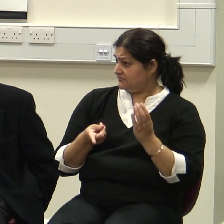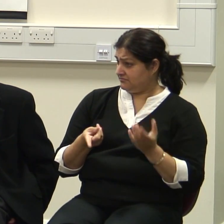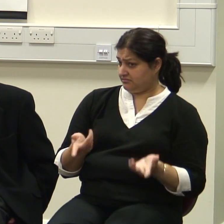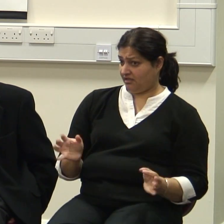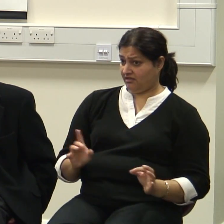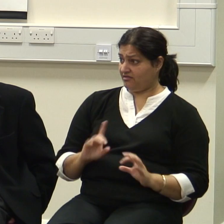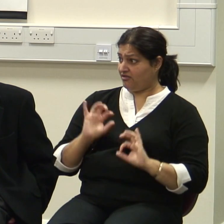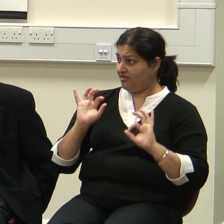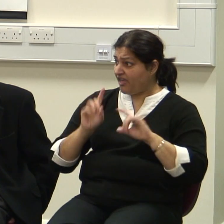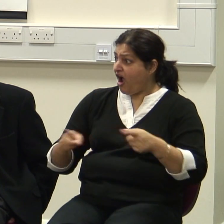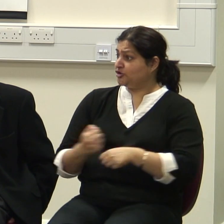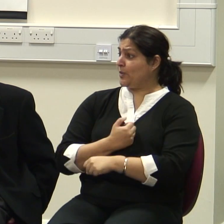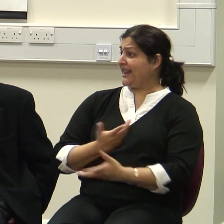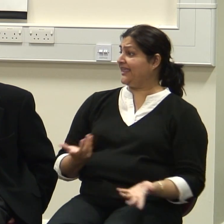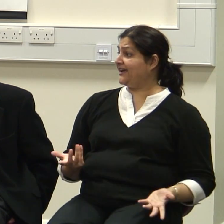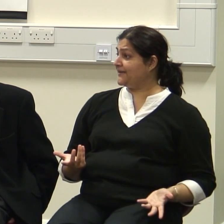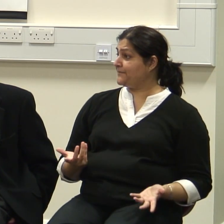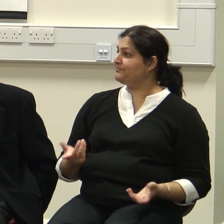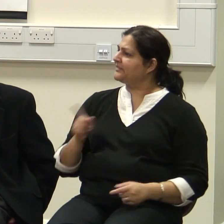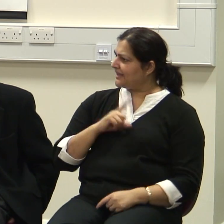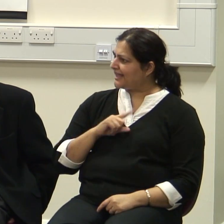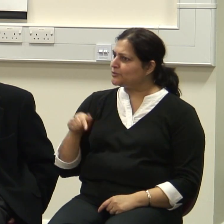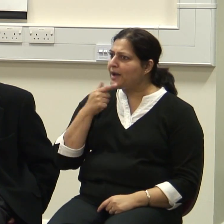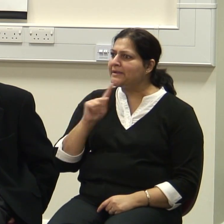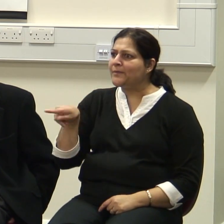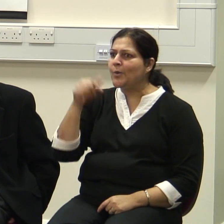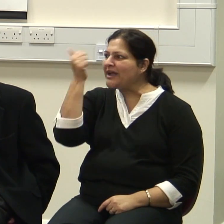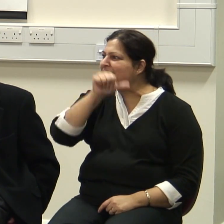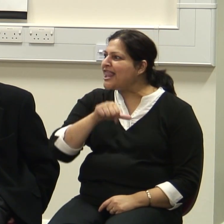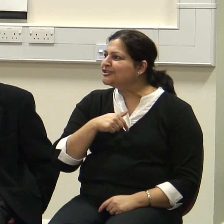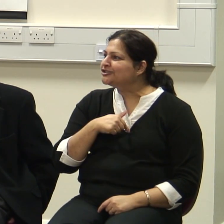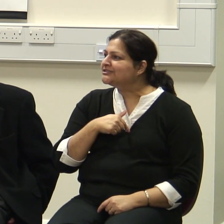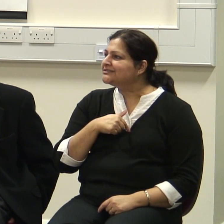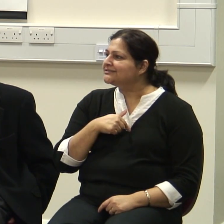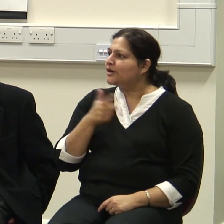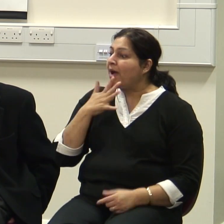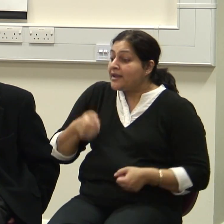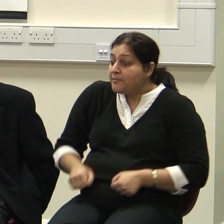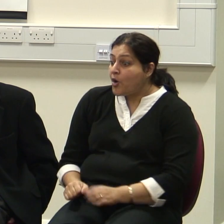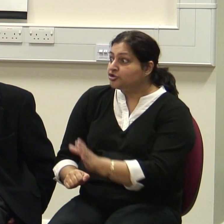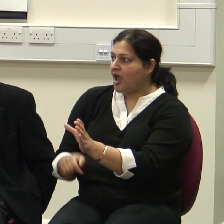This is why intelligent people are eager to have their children well educated, so that